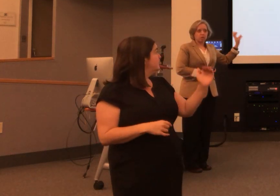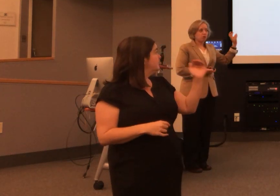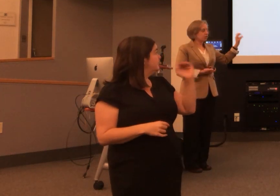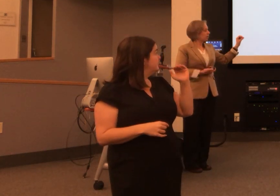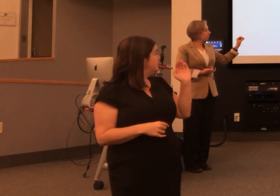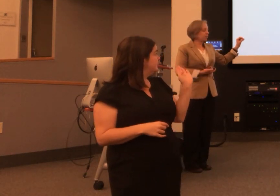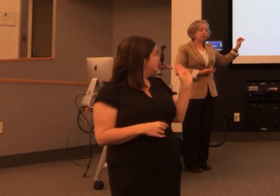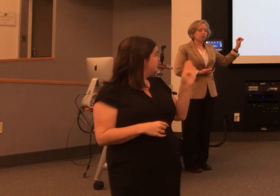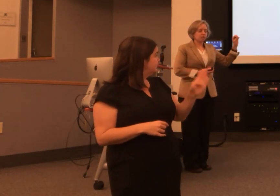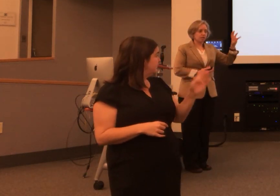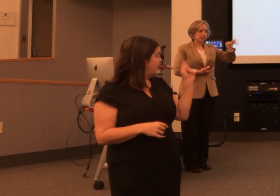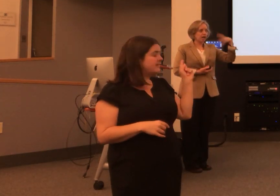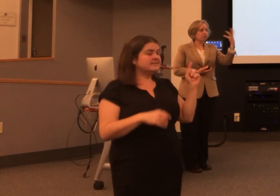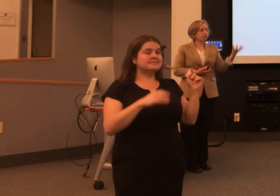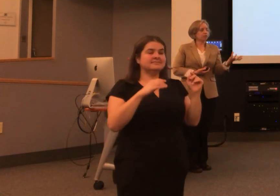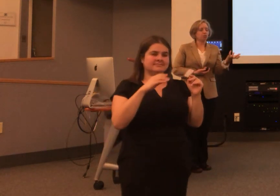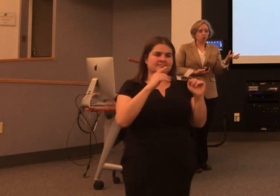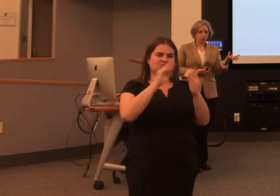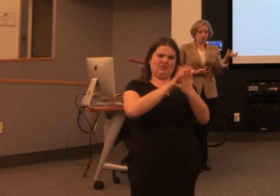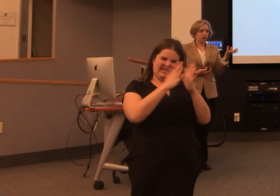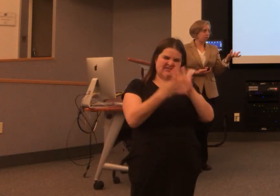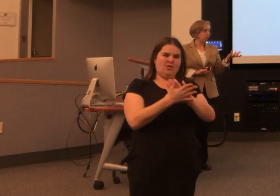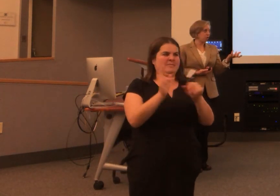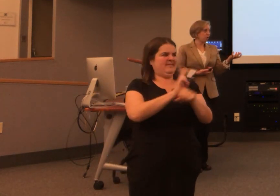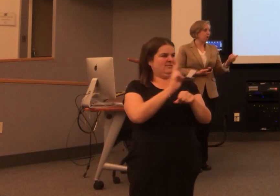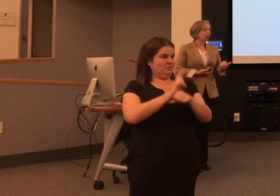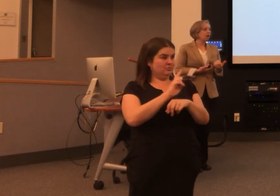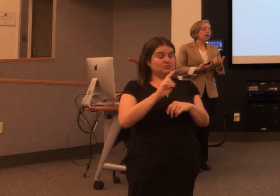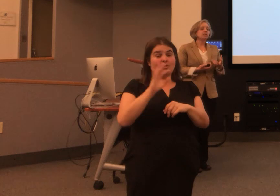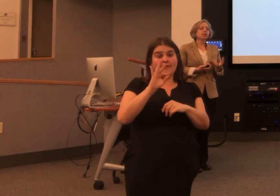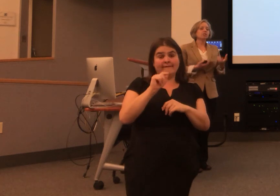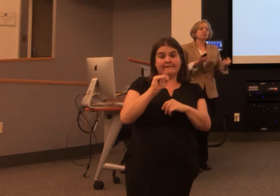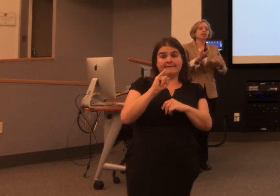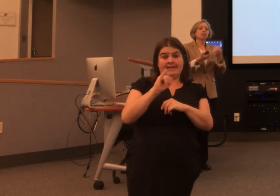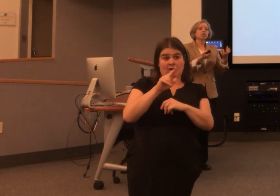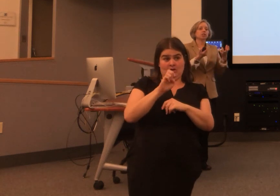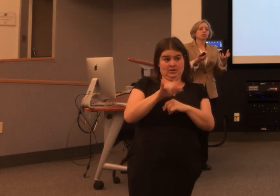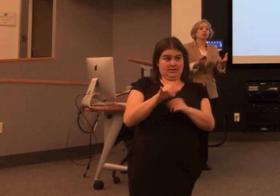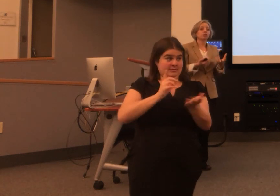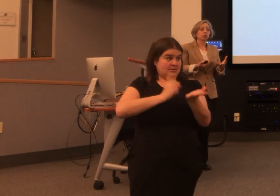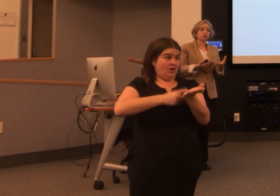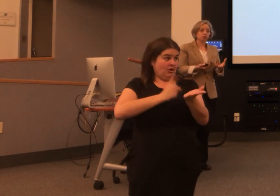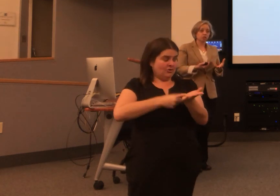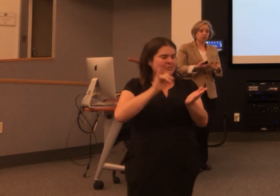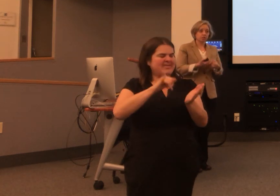So what Shepard Fairey was saying is, I transformed that photo. And it's not just I changed the way the photo looks